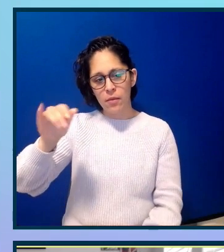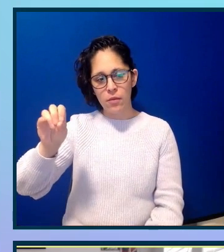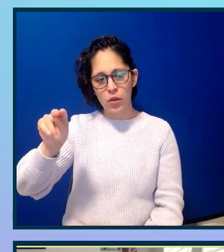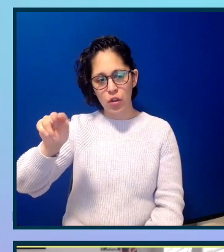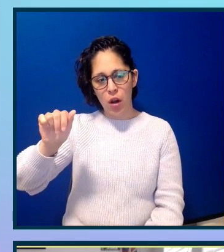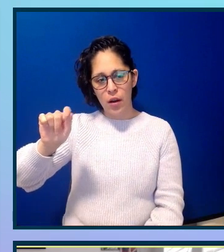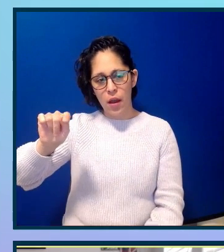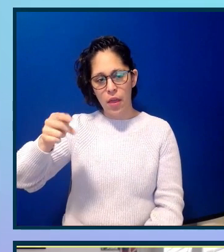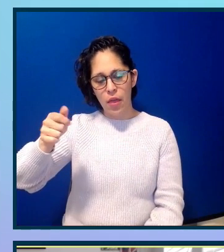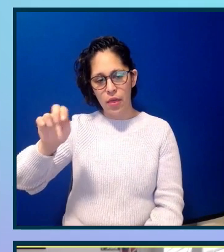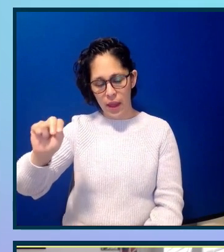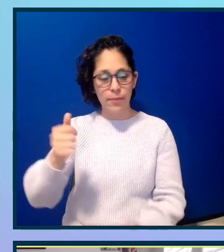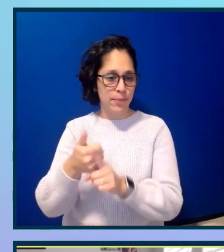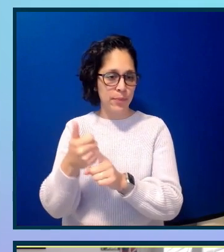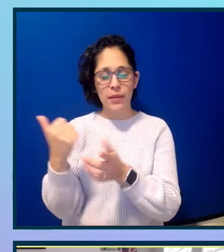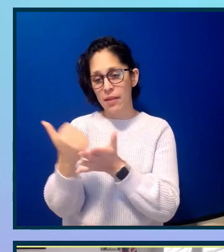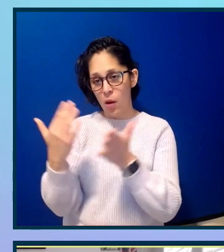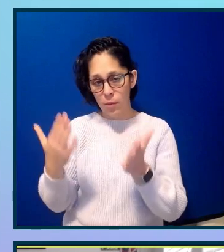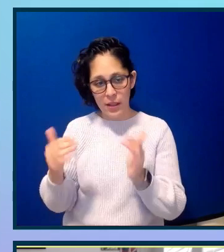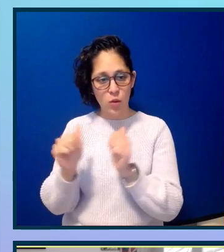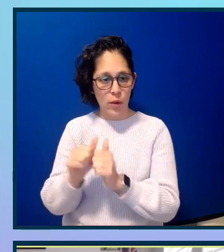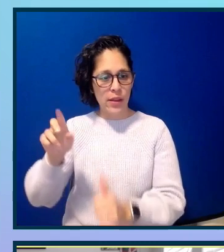And Jonathan is a therapist with dyscalculia.